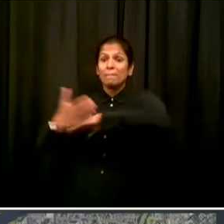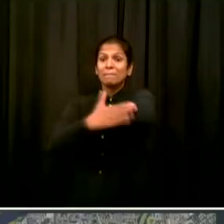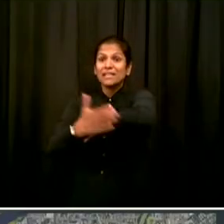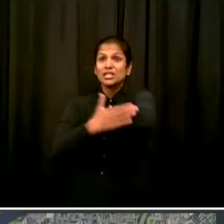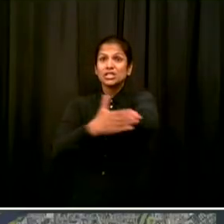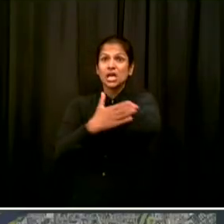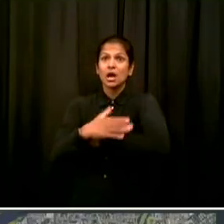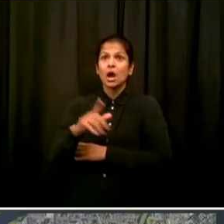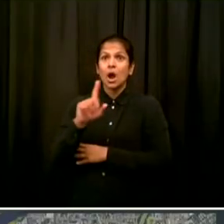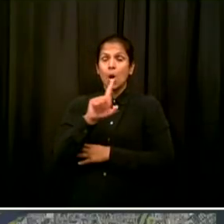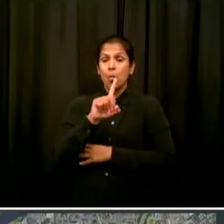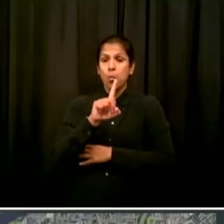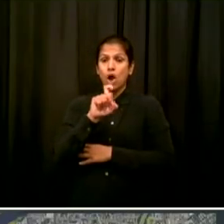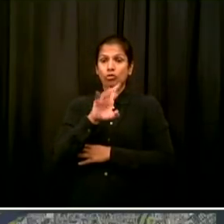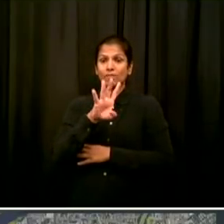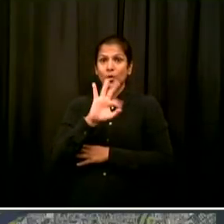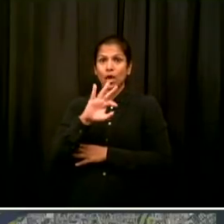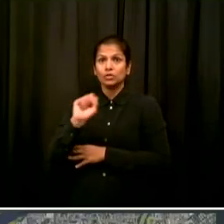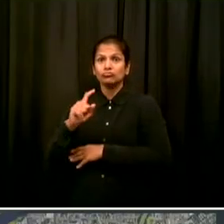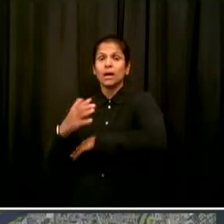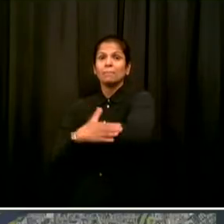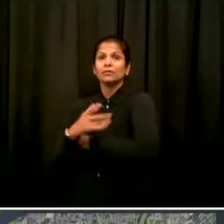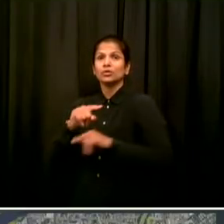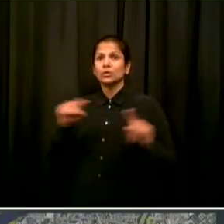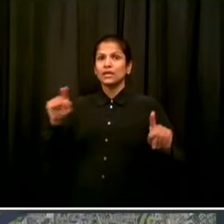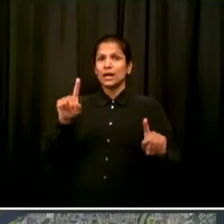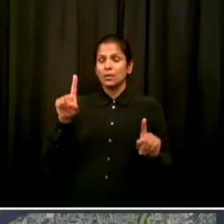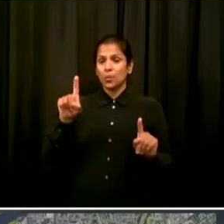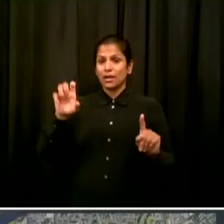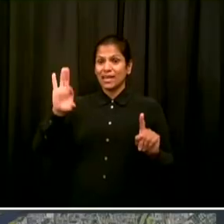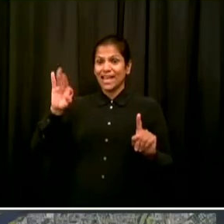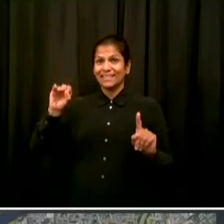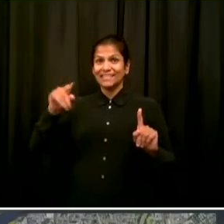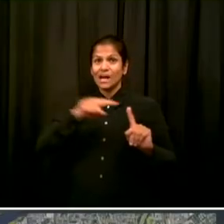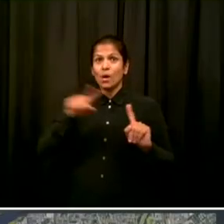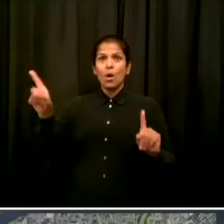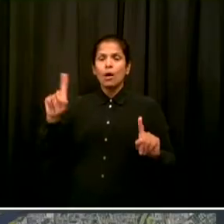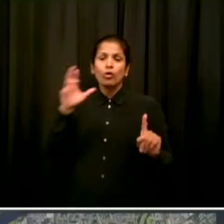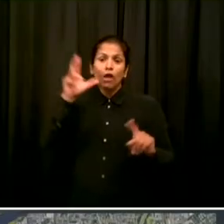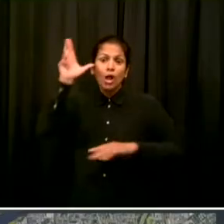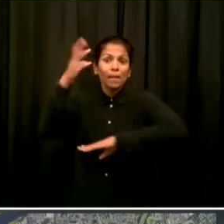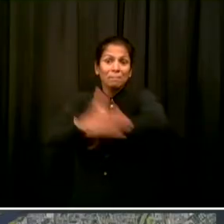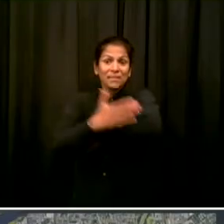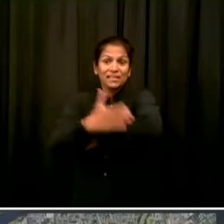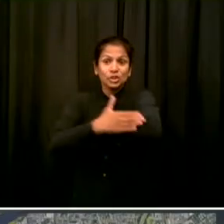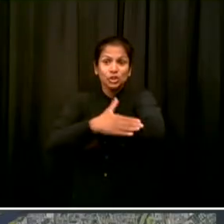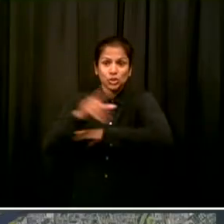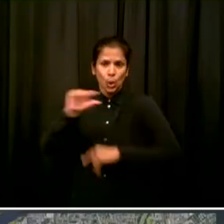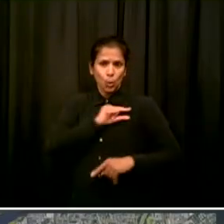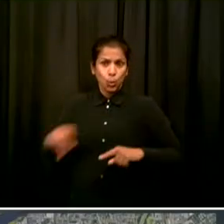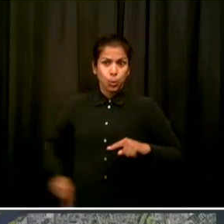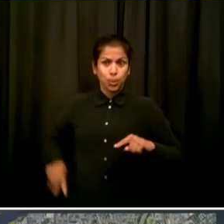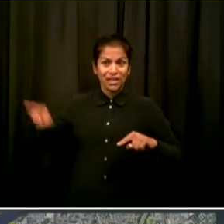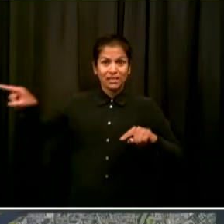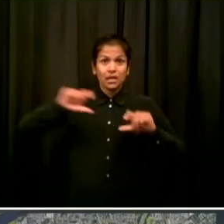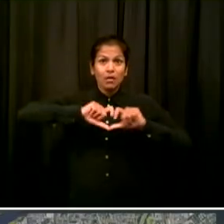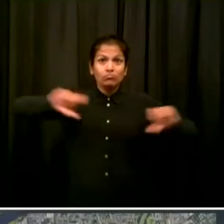PARTNERSHIP WITH THE US ARMY CORPS OF ENGINEERS. IT WILL EXPAND